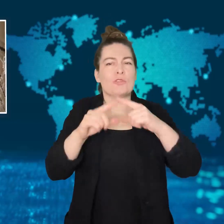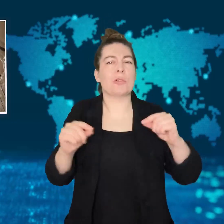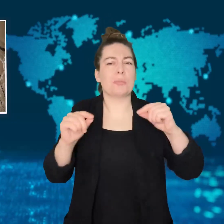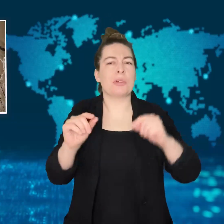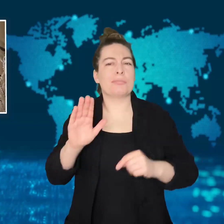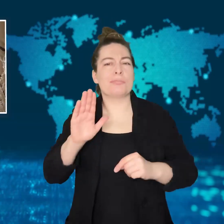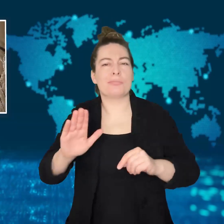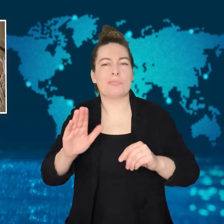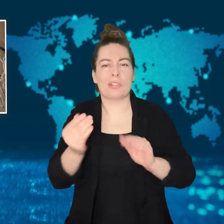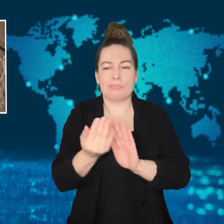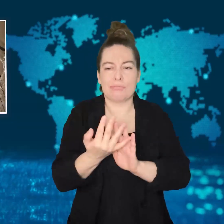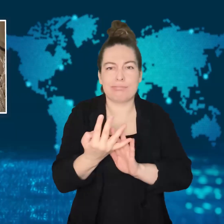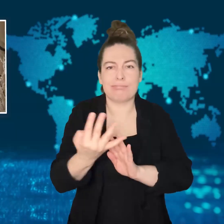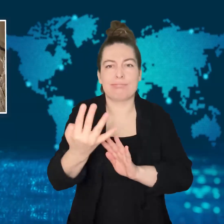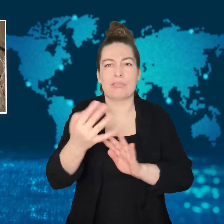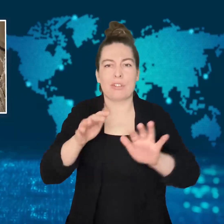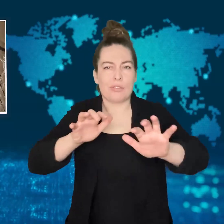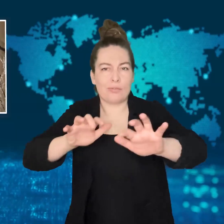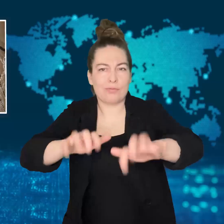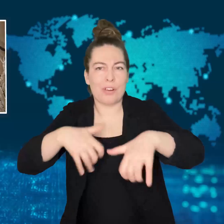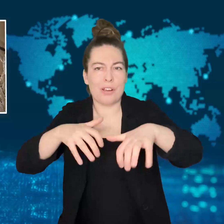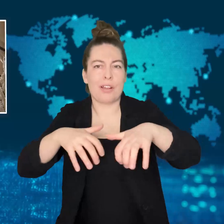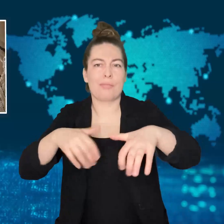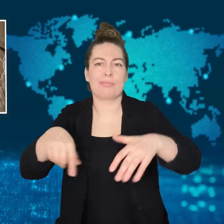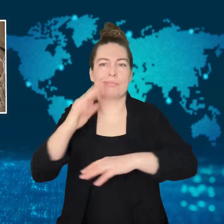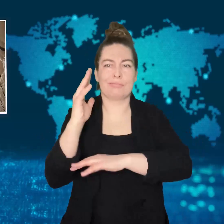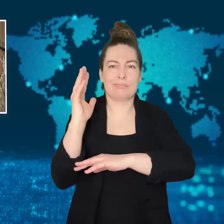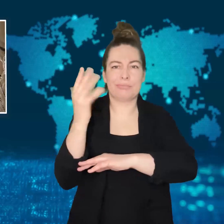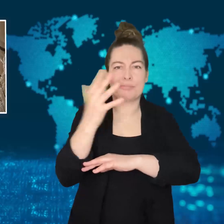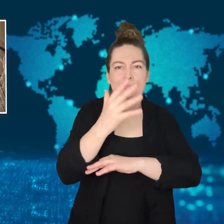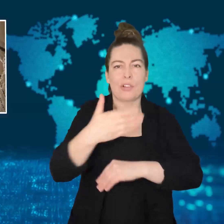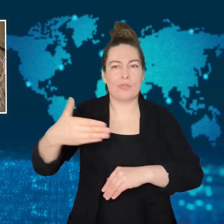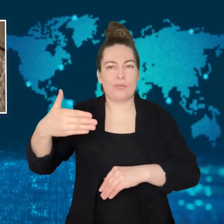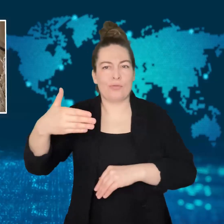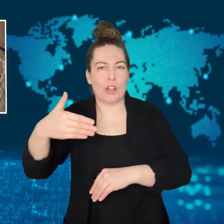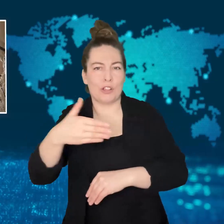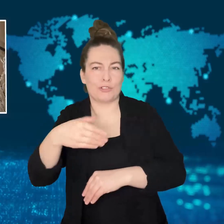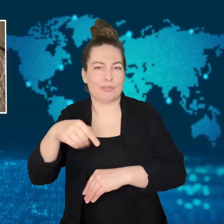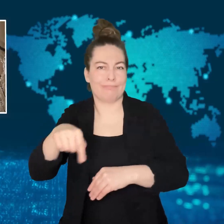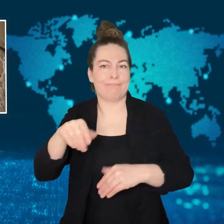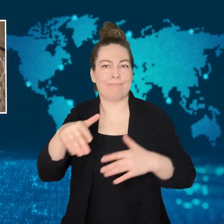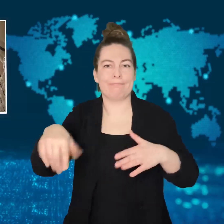Some Japanese remain skeptical of